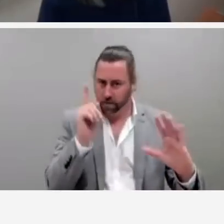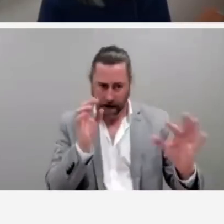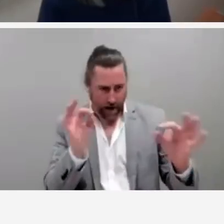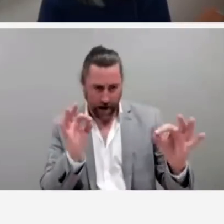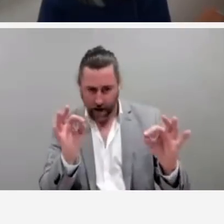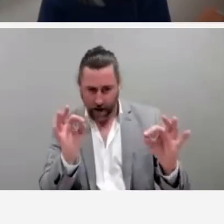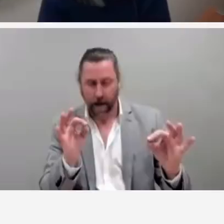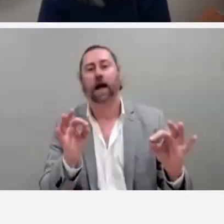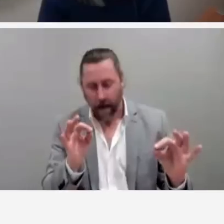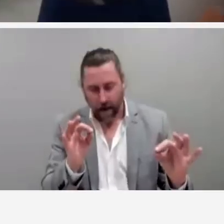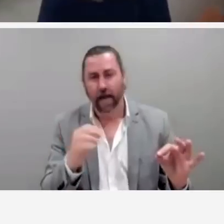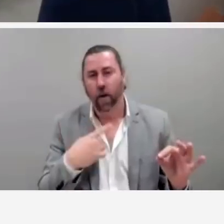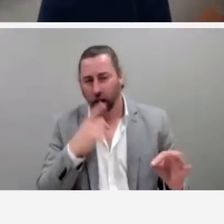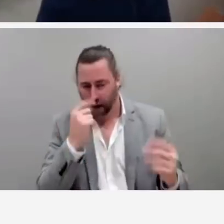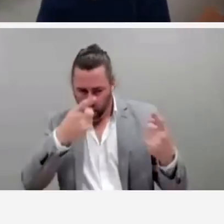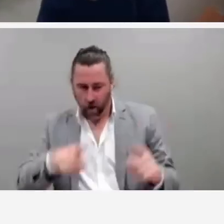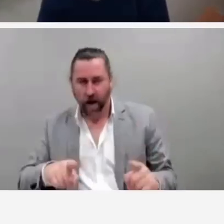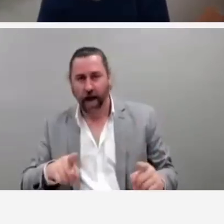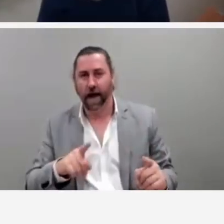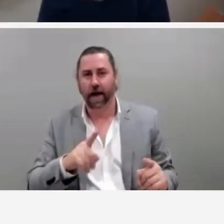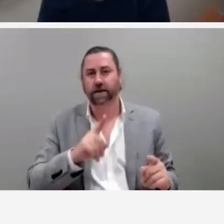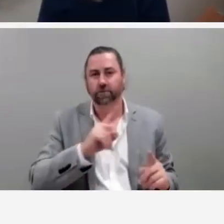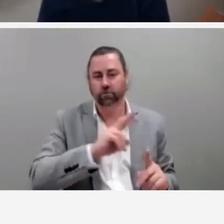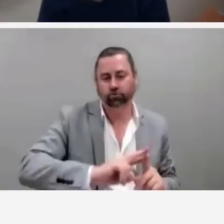transition will look like from one system to the next. So it's a great question.